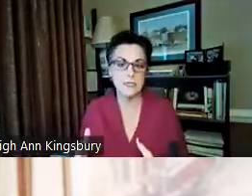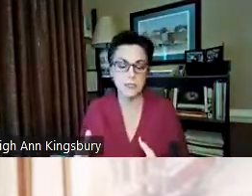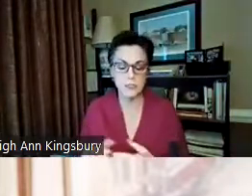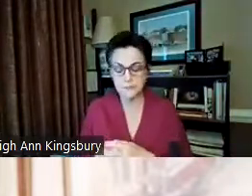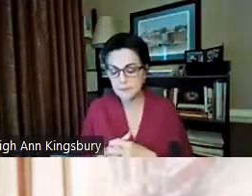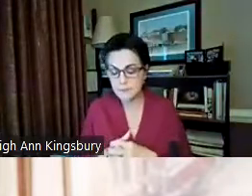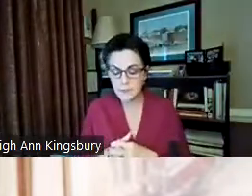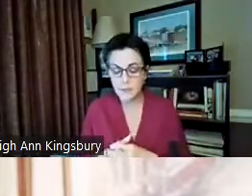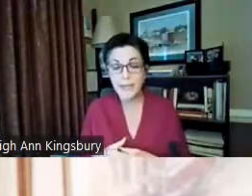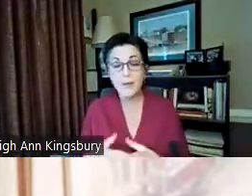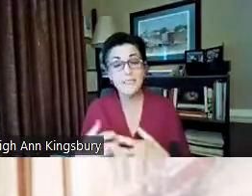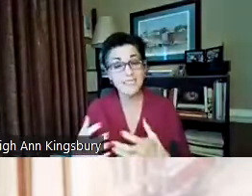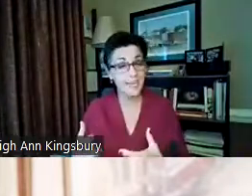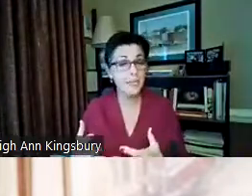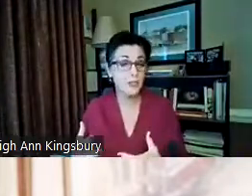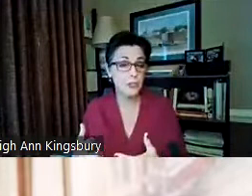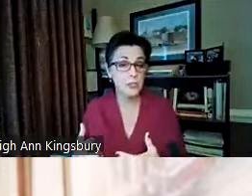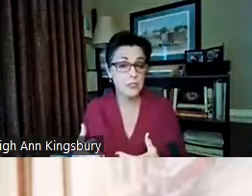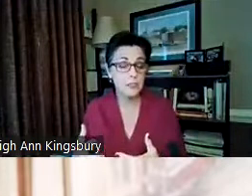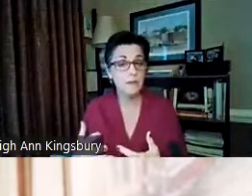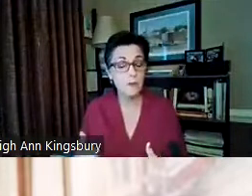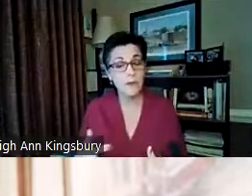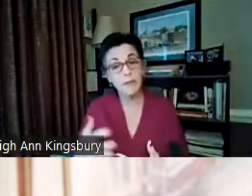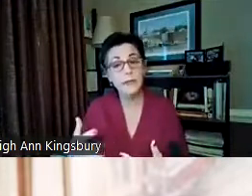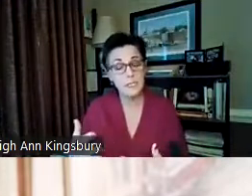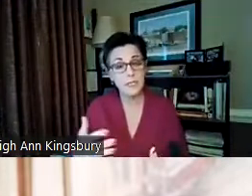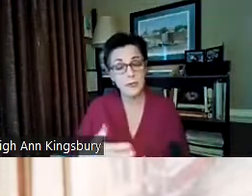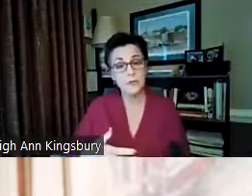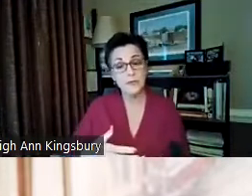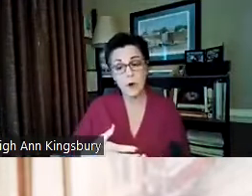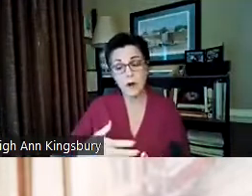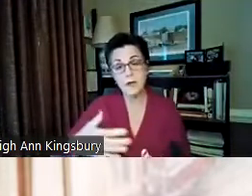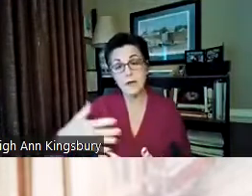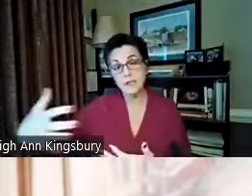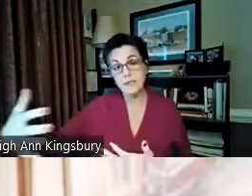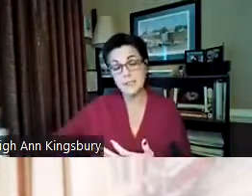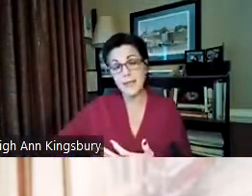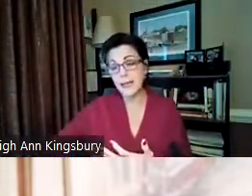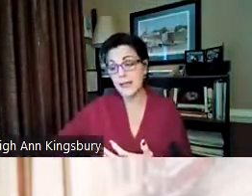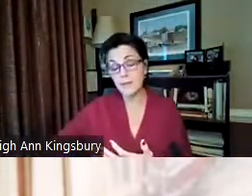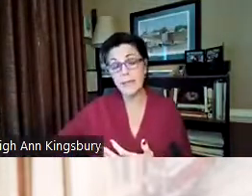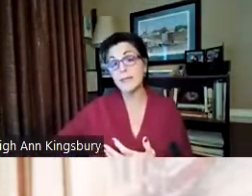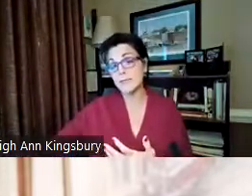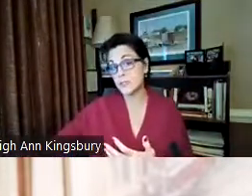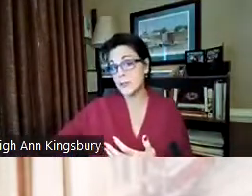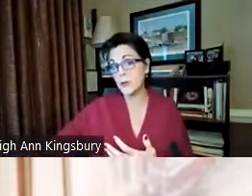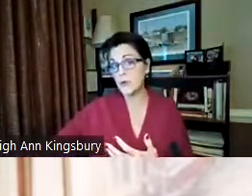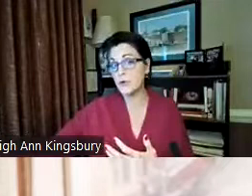decisions. The standard for the legal standard for deciding making a decision about who your